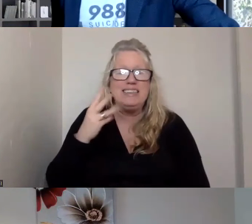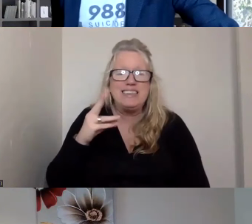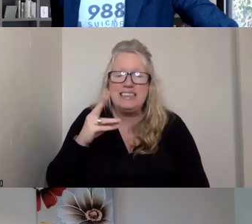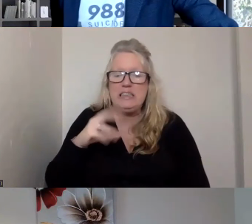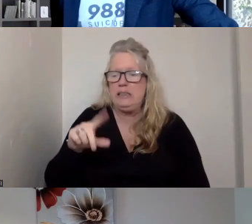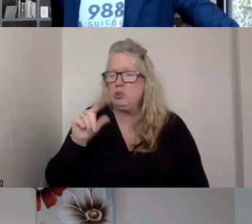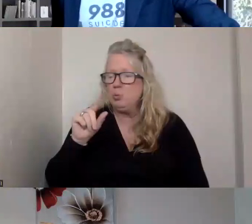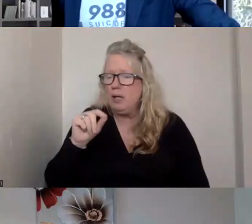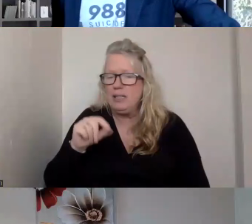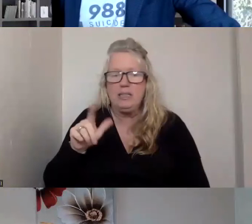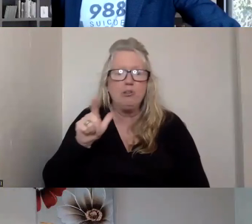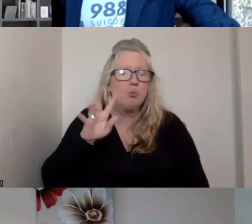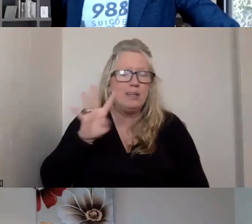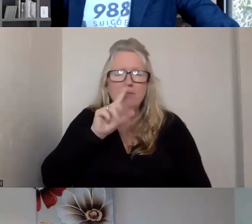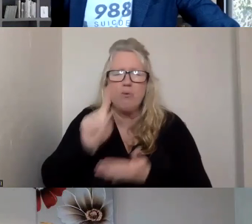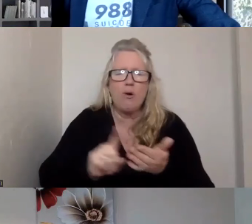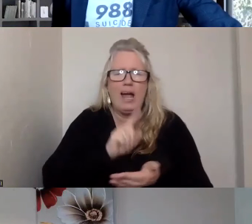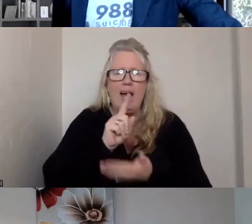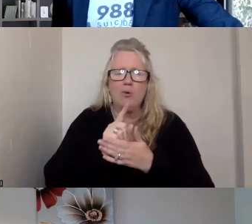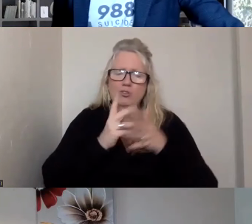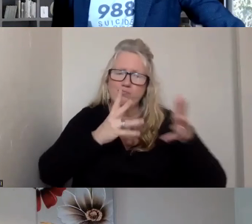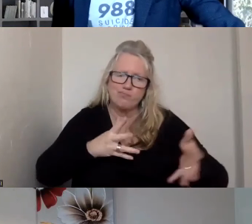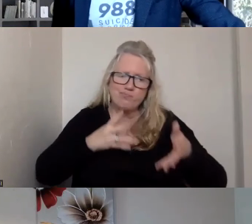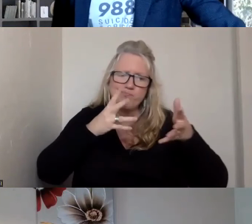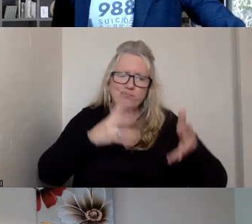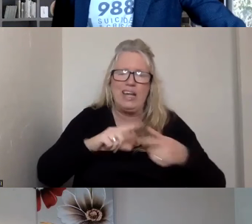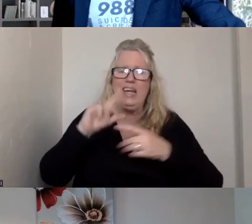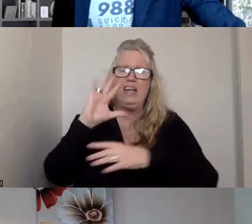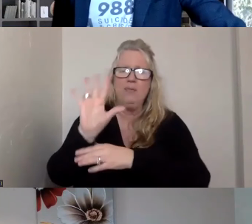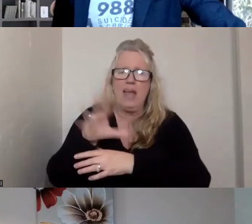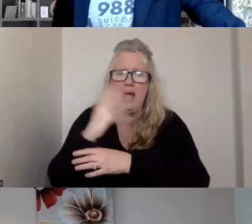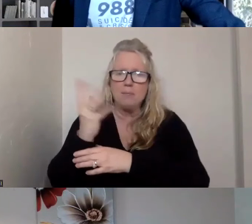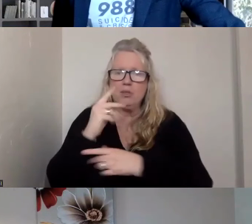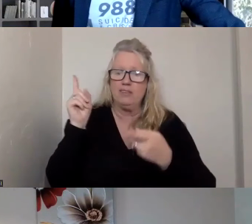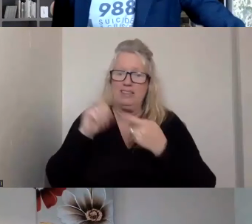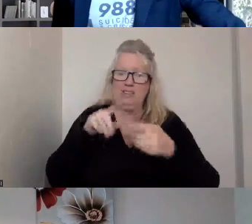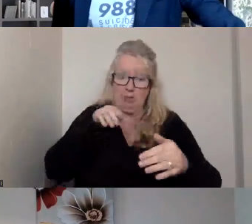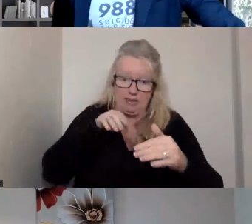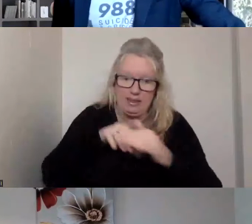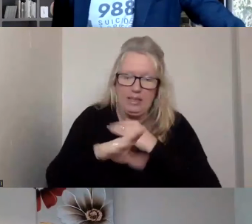24 HOURS IN THE AMBULANCE. IN WHAT COUNTRY DOES THIS